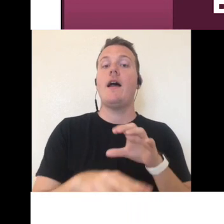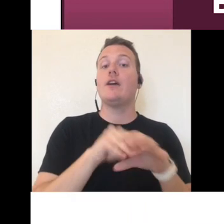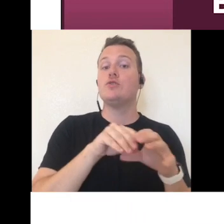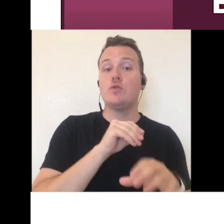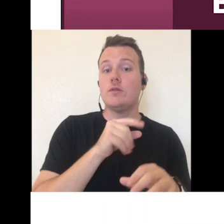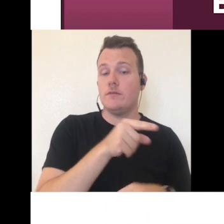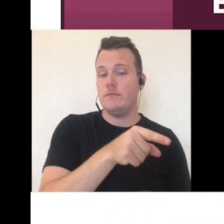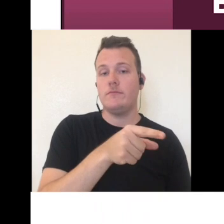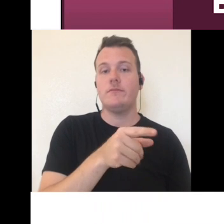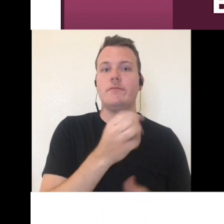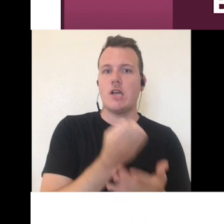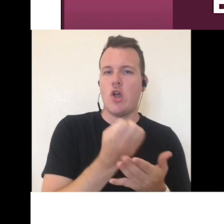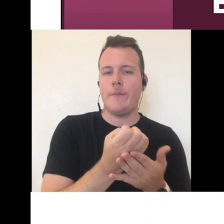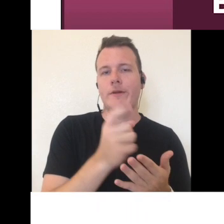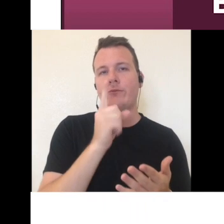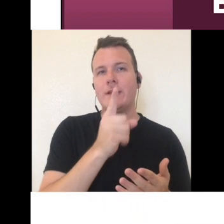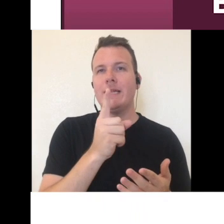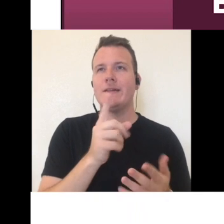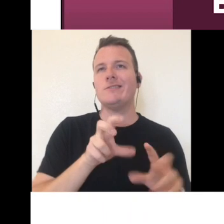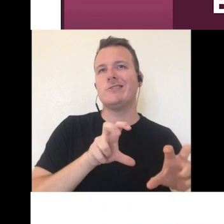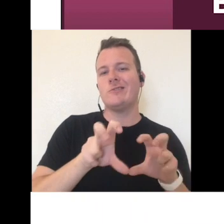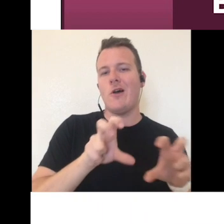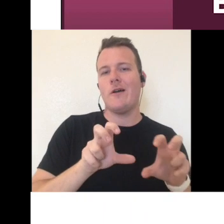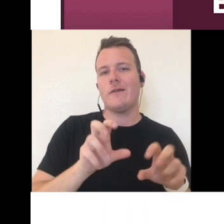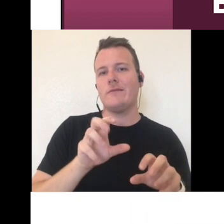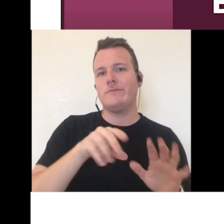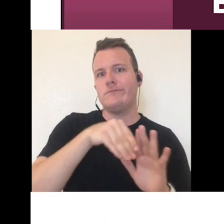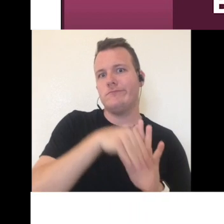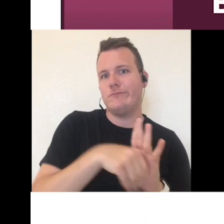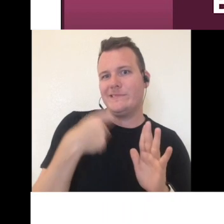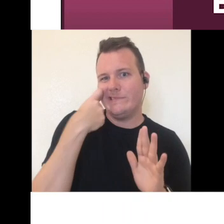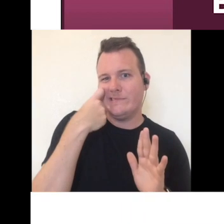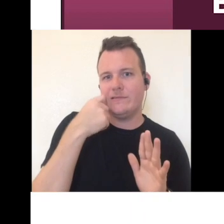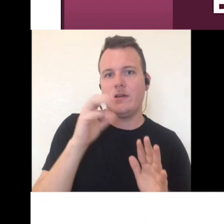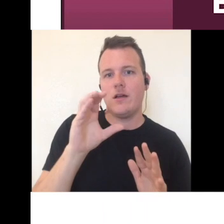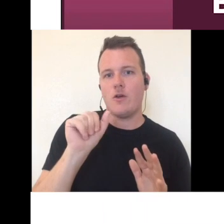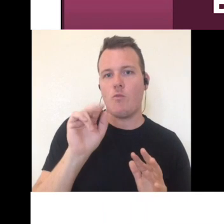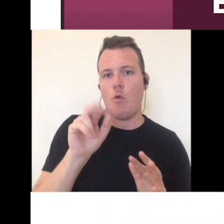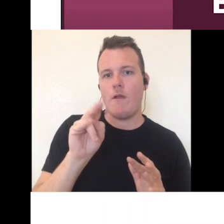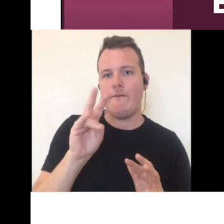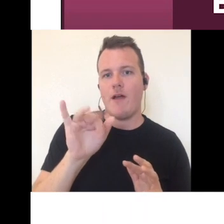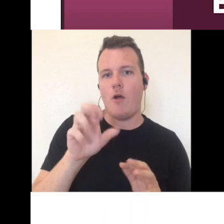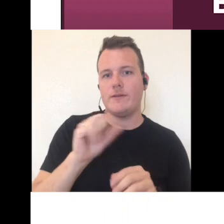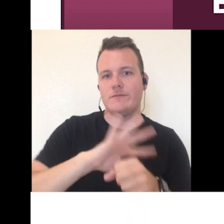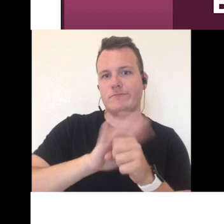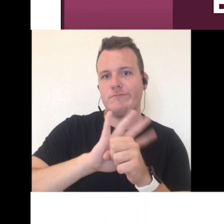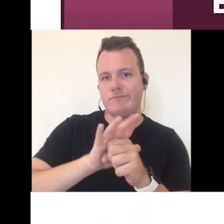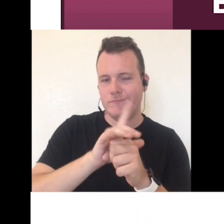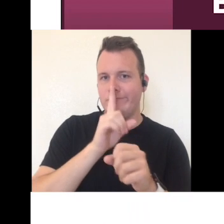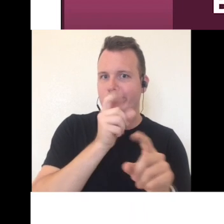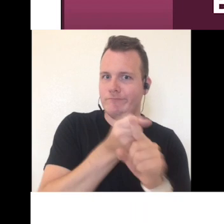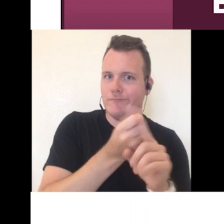external factors would be things like the economy. The economy's really pretty good right now, well except for the stock market the last few days because of the